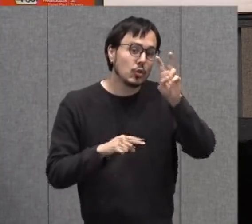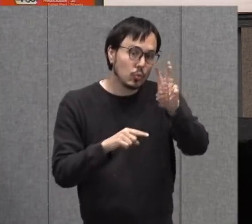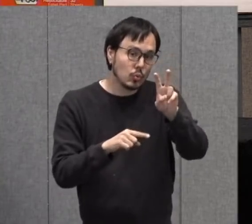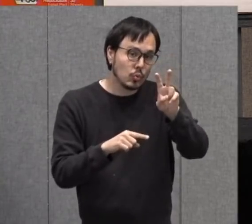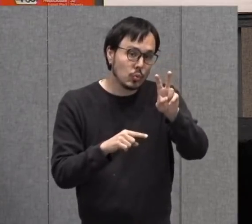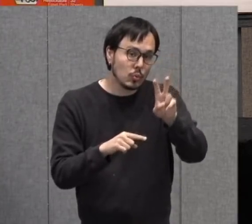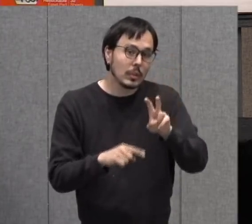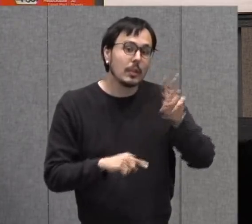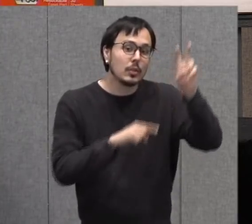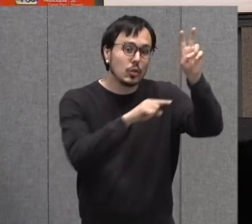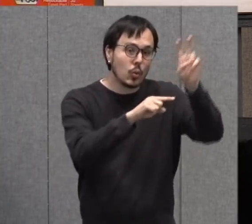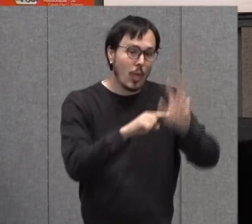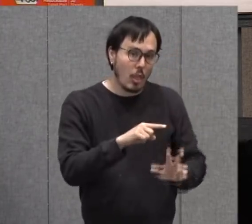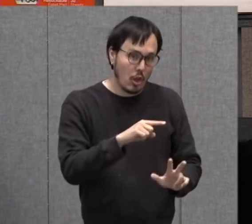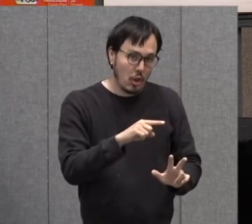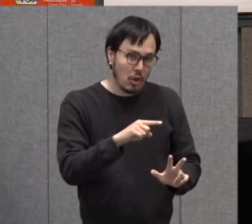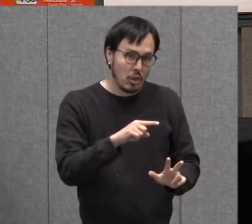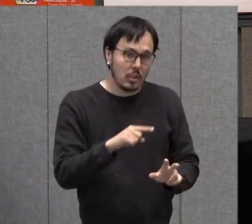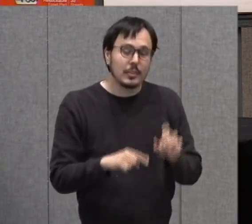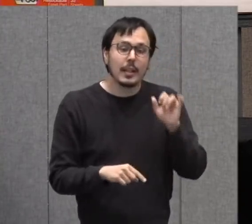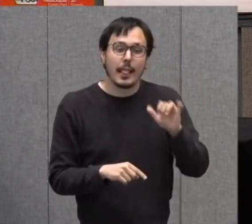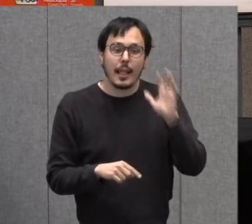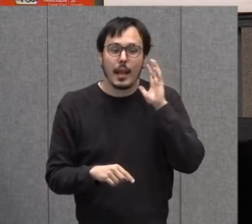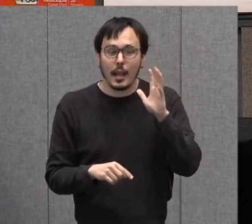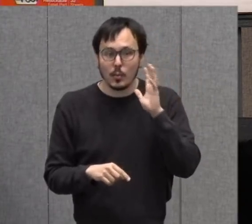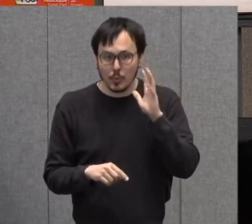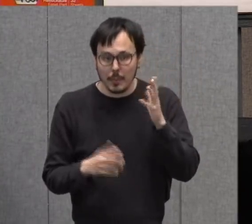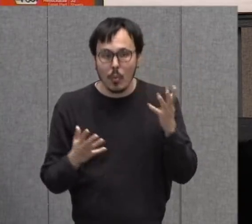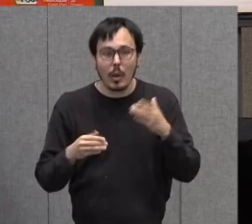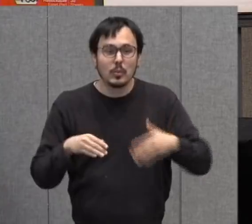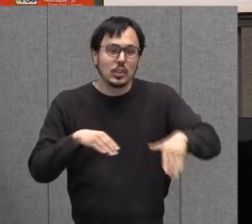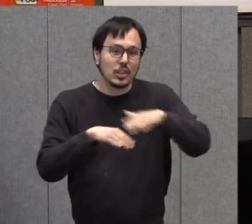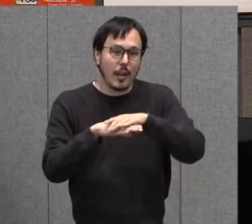that was under the screen and that is what was covered up with the splat.